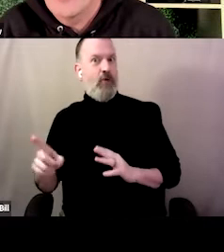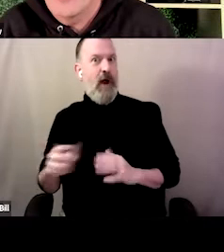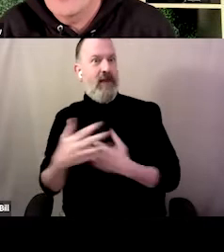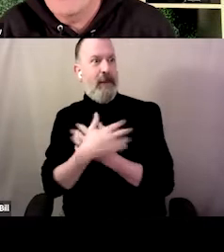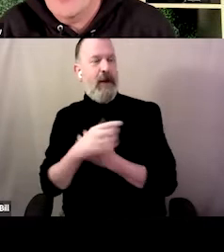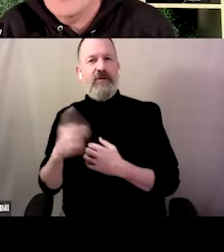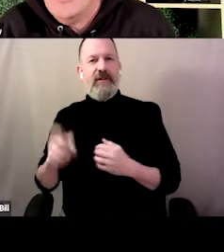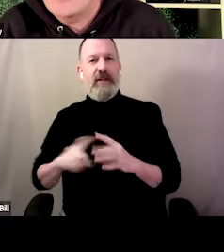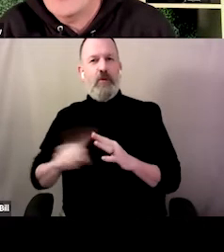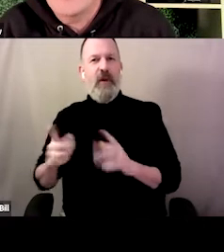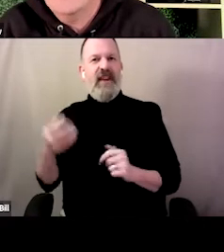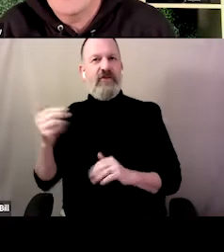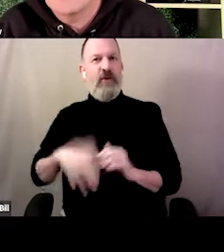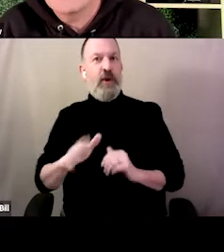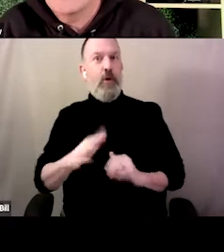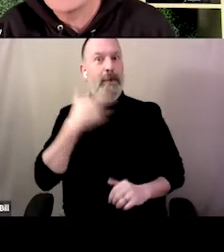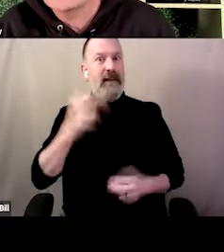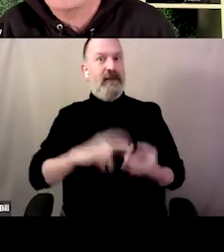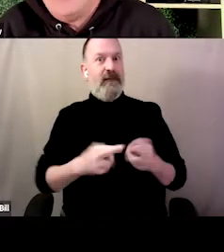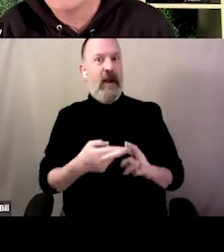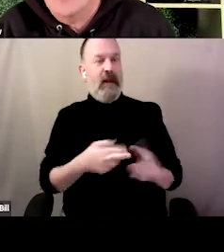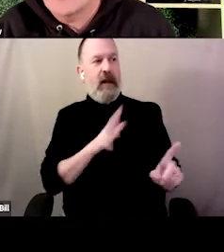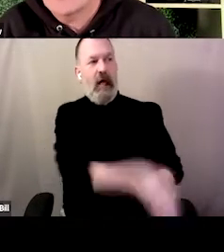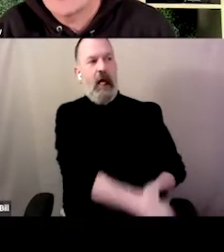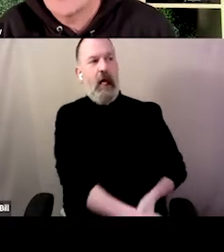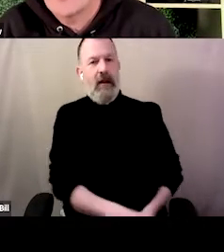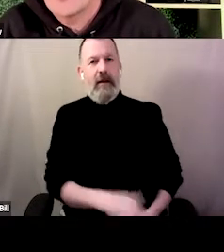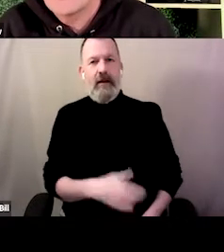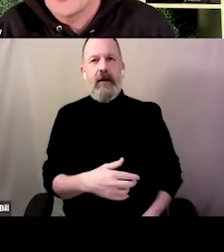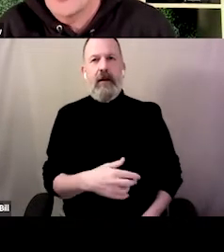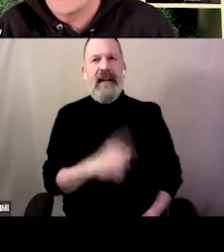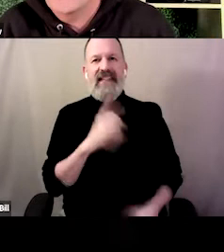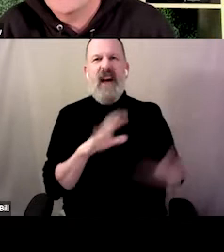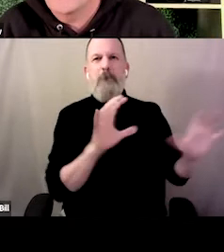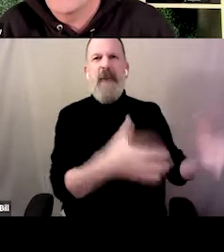CalebBarlow: In a bear attack it. Now this time, because it's a pack of bears so you know where